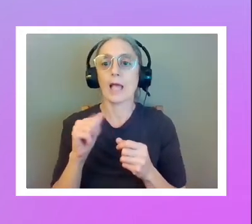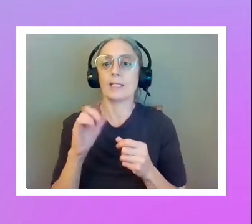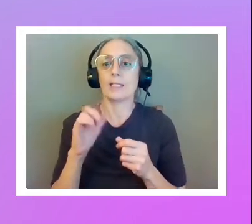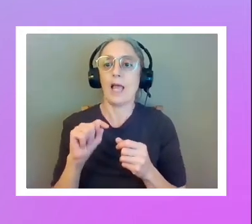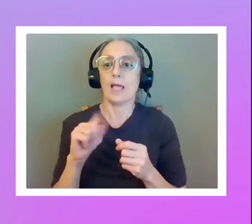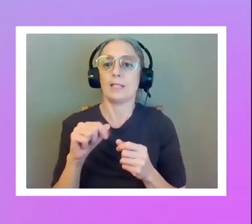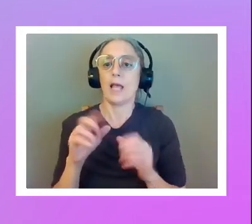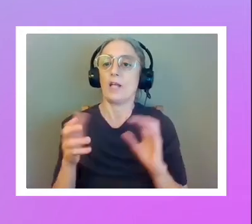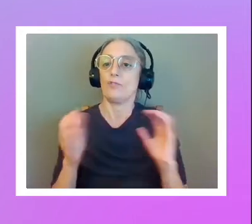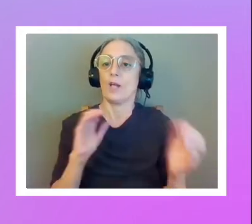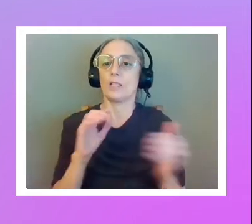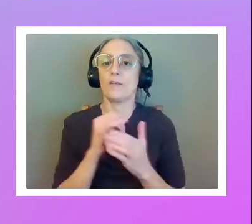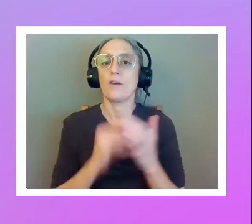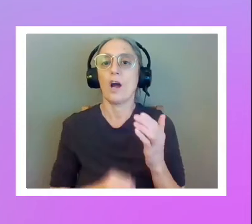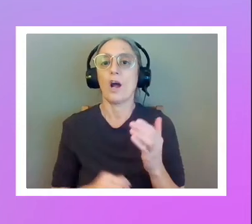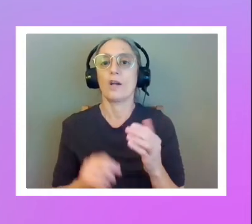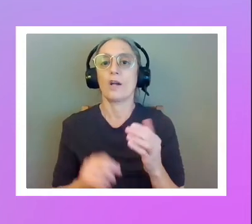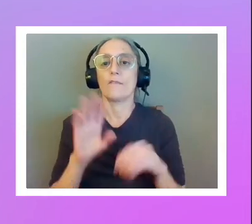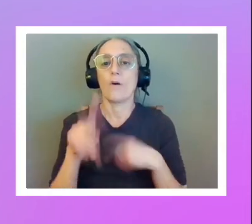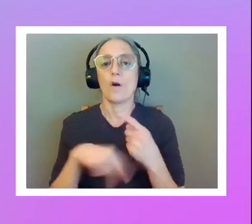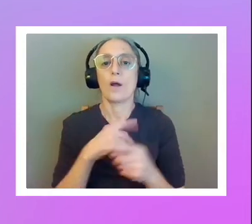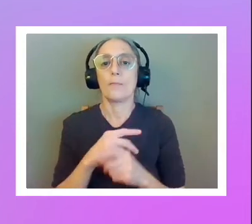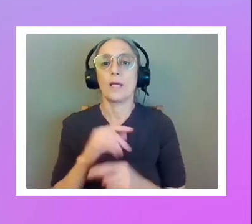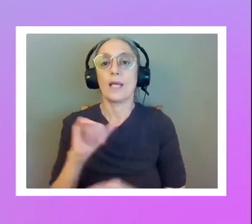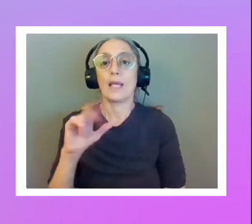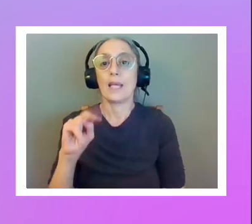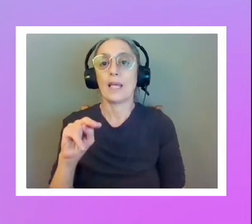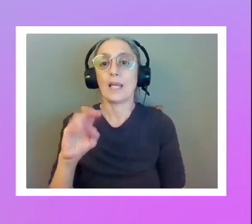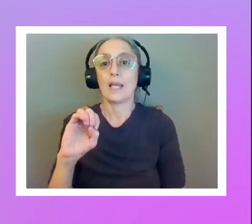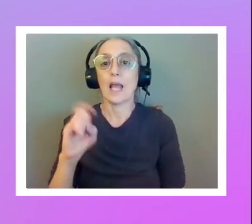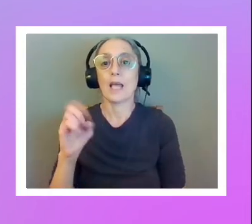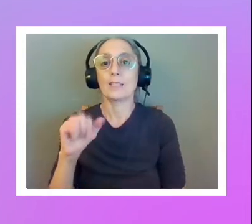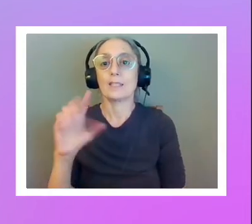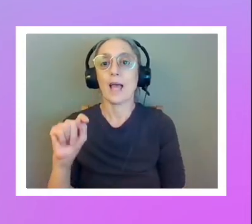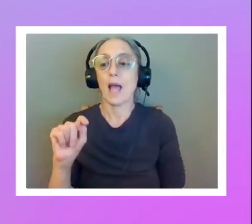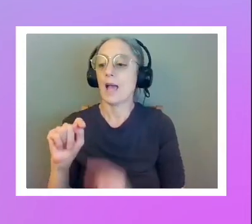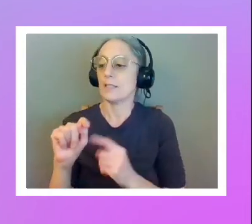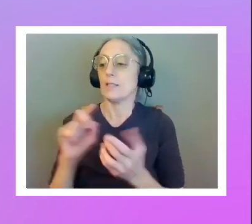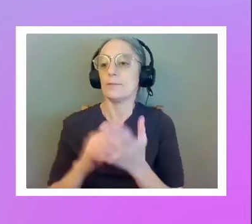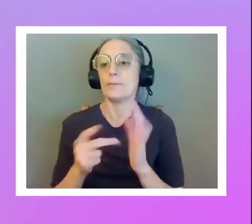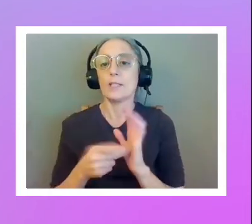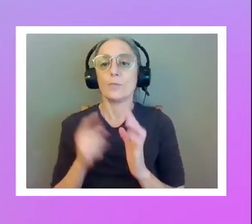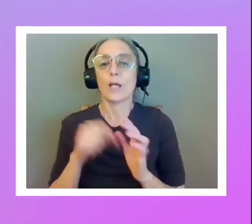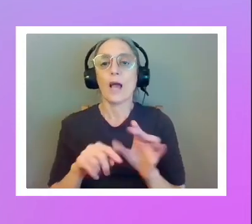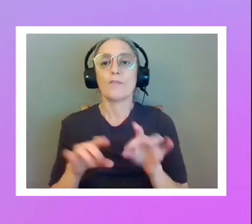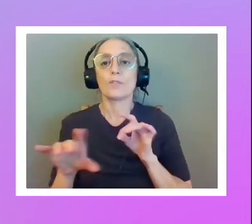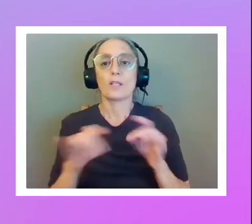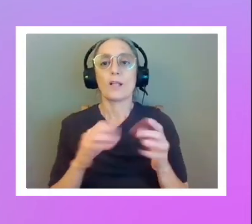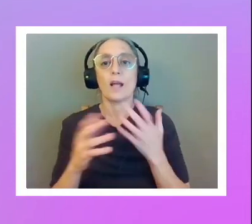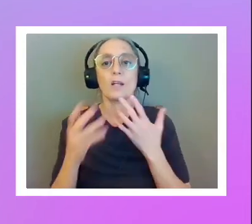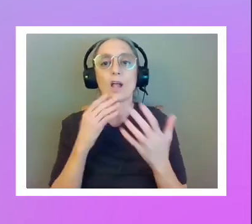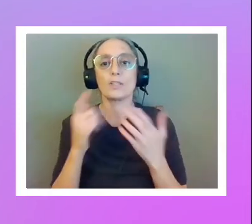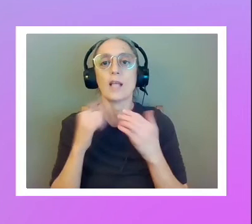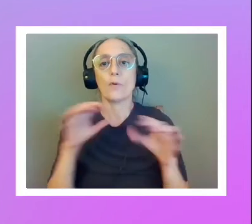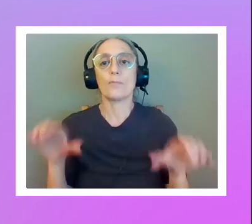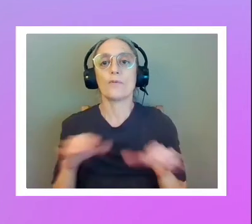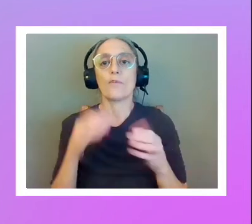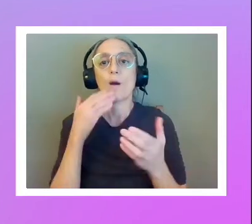Being in exact we need to select colors that will perform well within a range of environments.